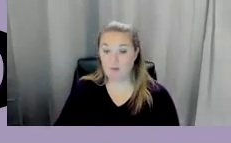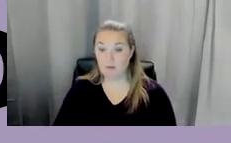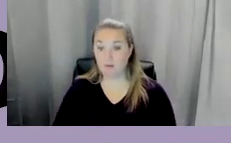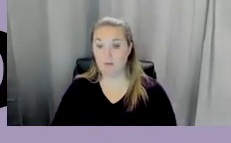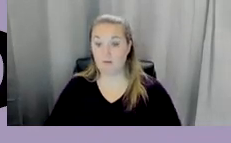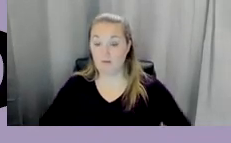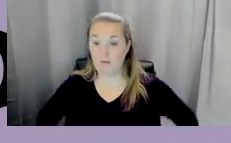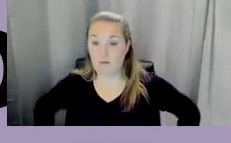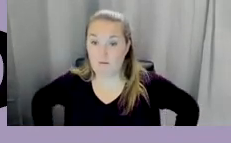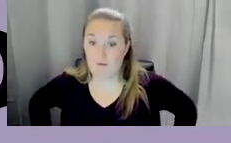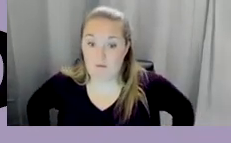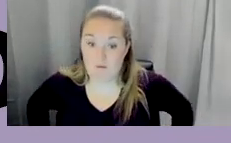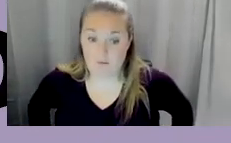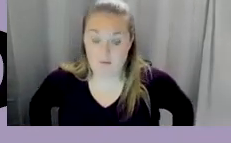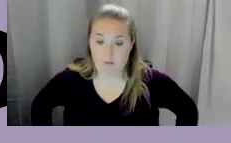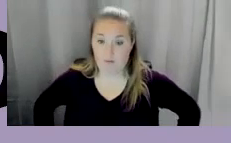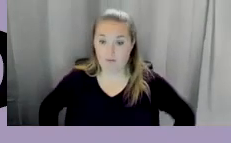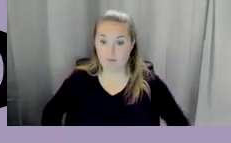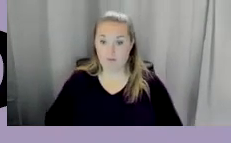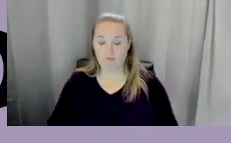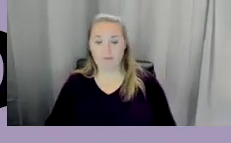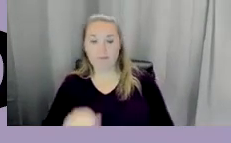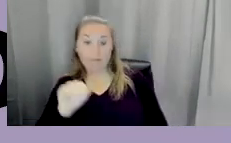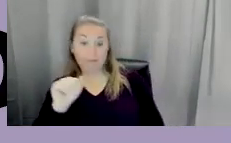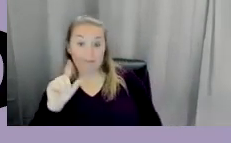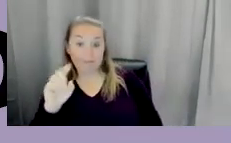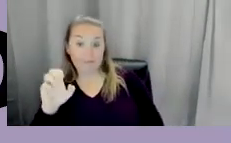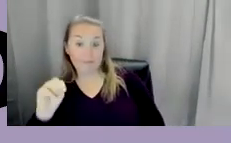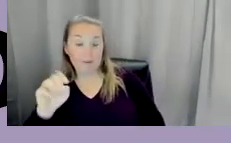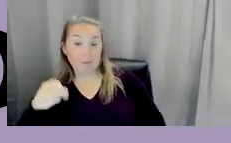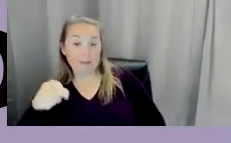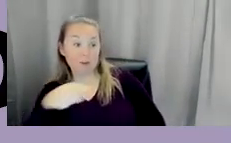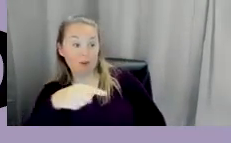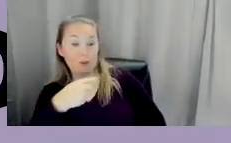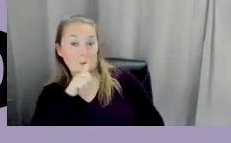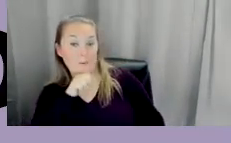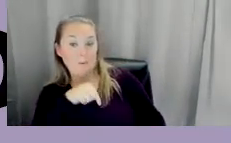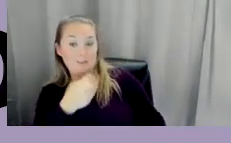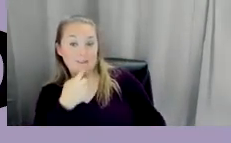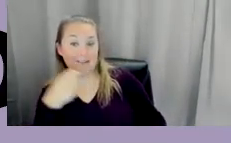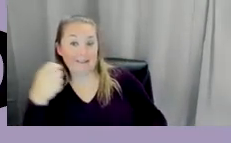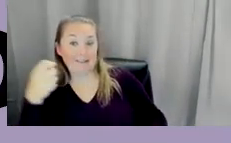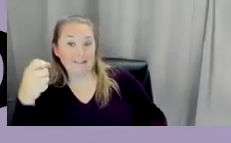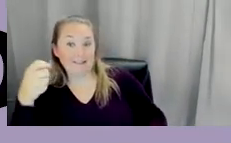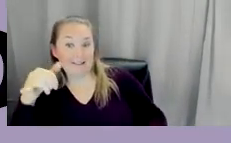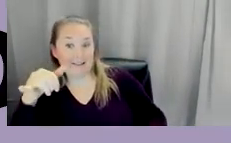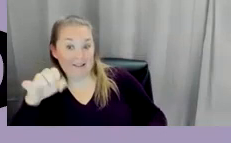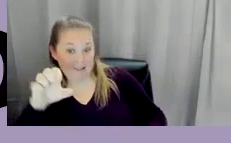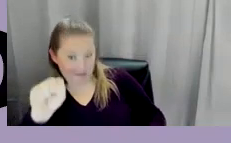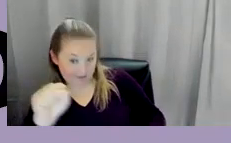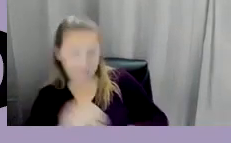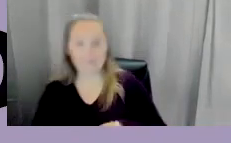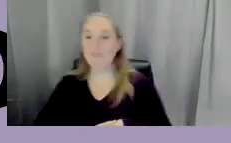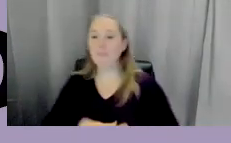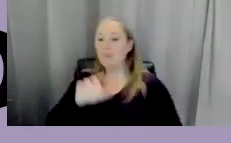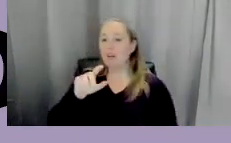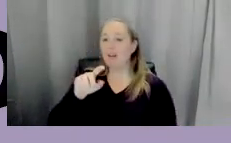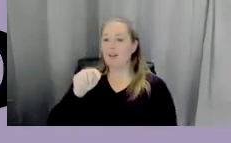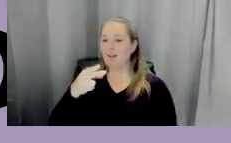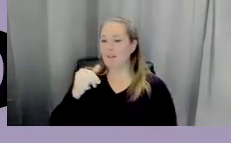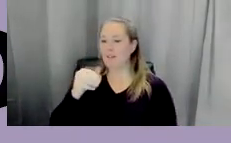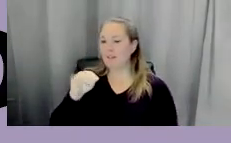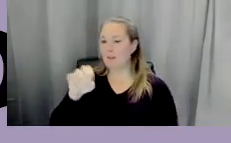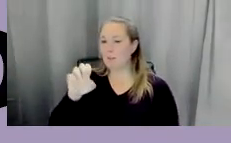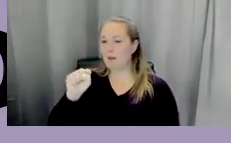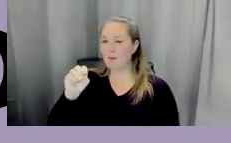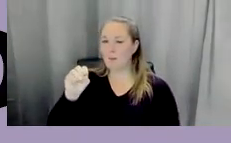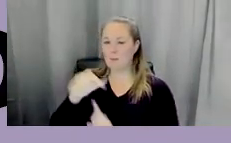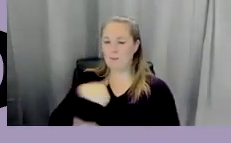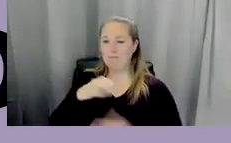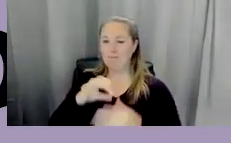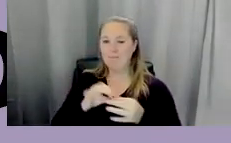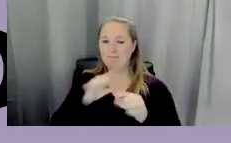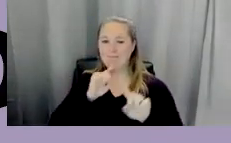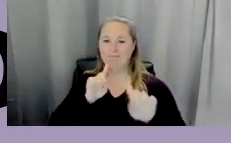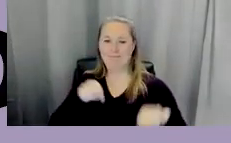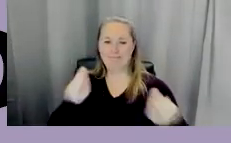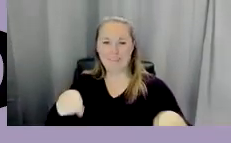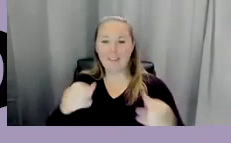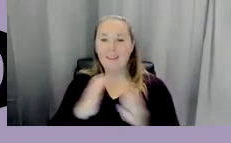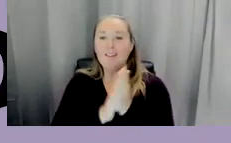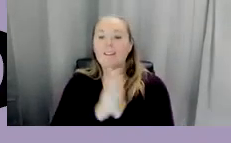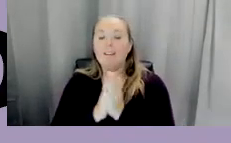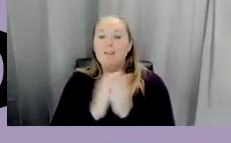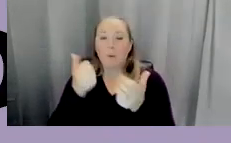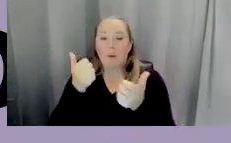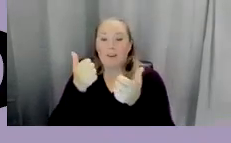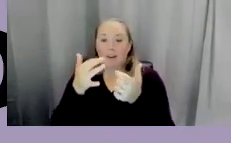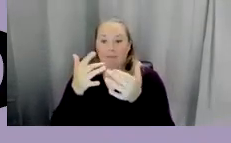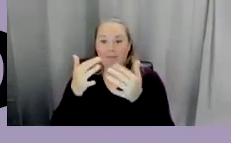COMMUNITIES POPULATION